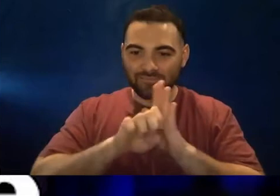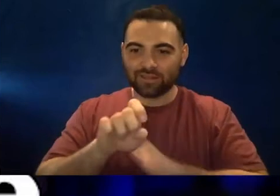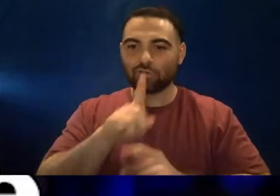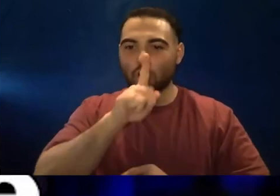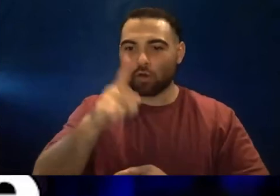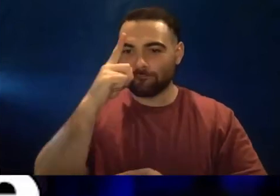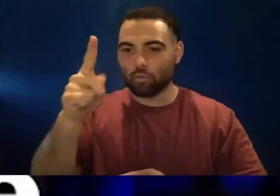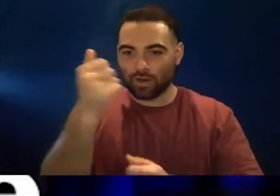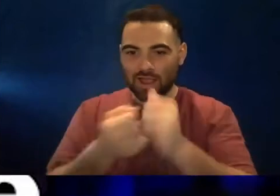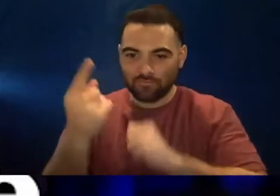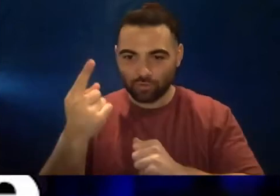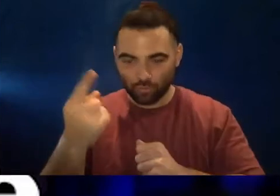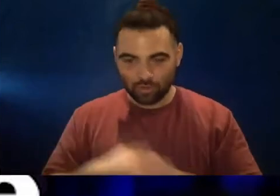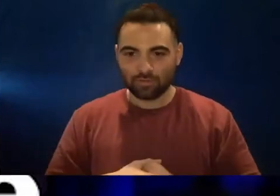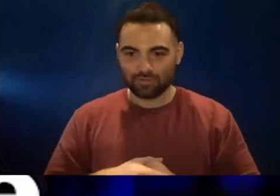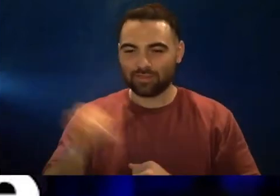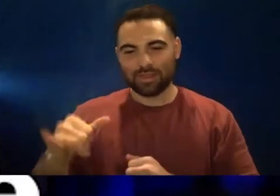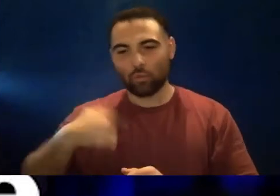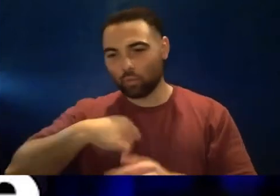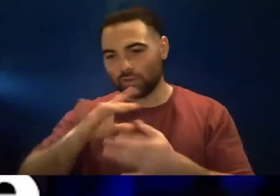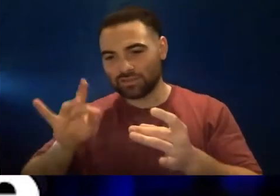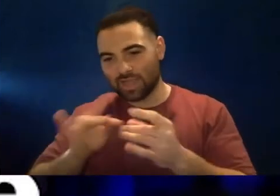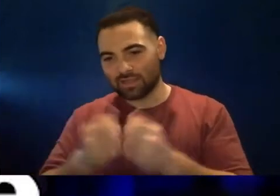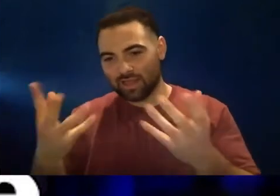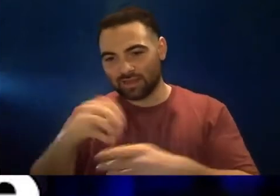And it's what they have on their t-shirts when they're at these protests